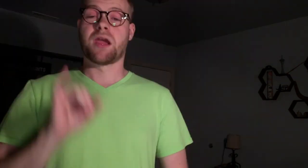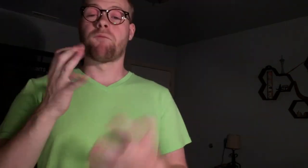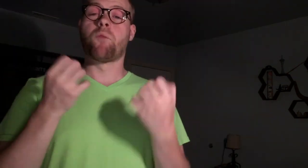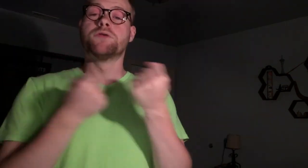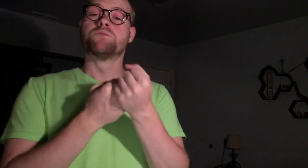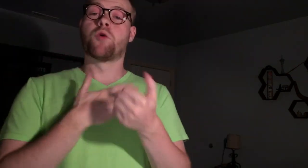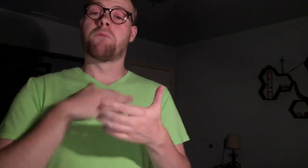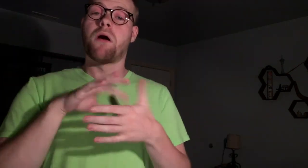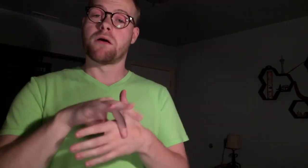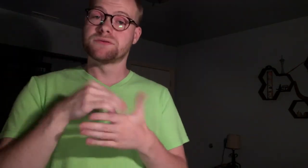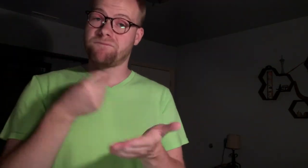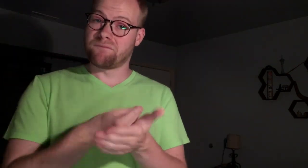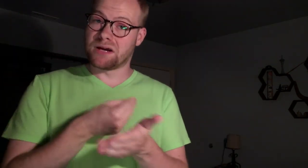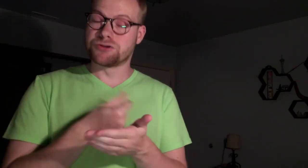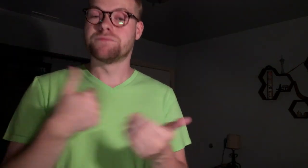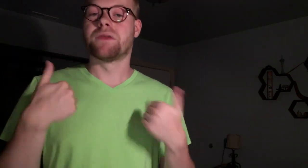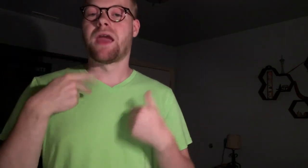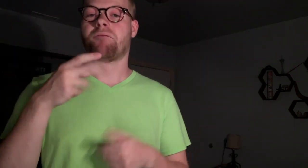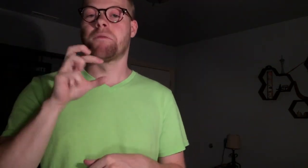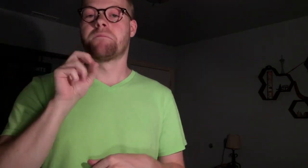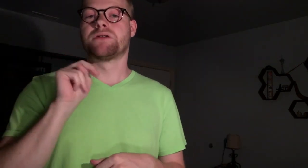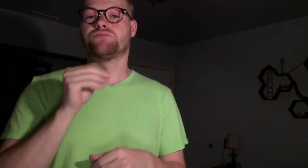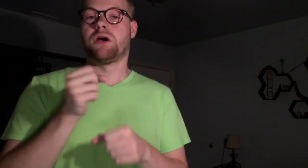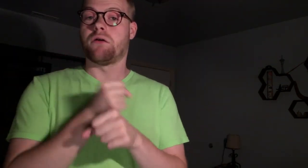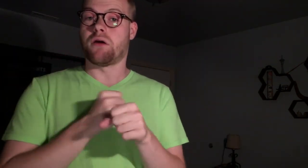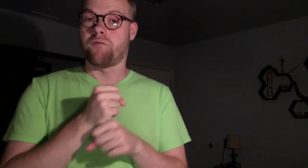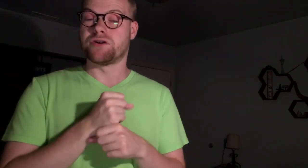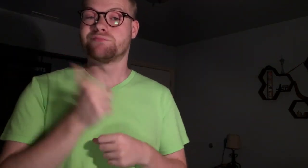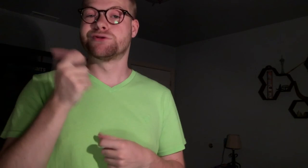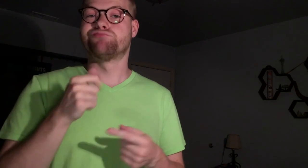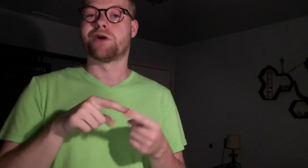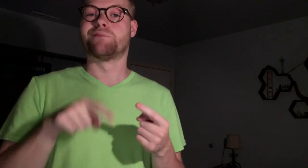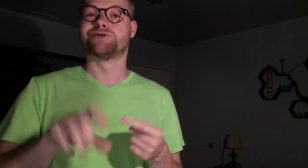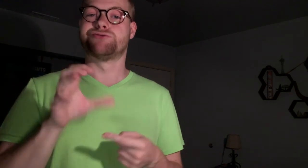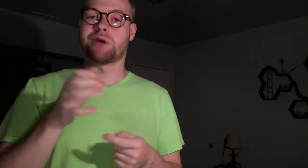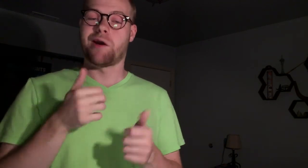If you want to support my content financially, I have Patreon and ko-fi. Subscribe to this channel.